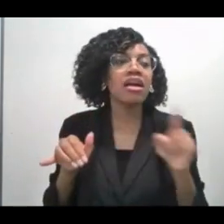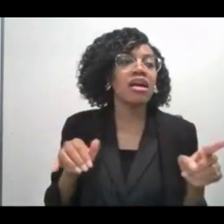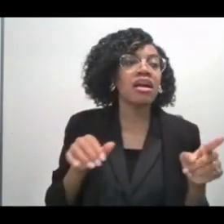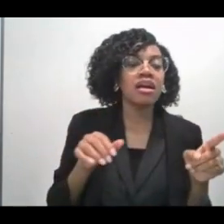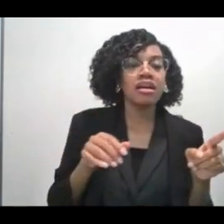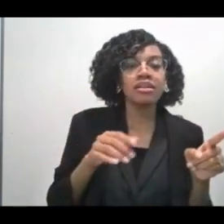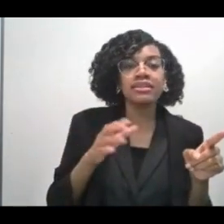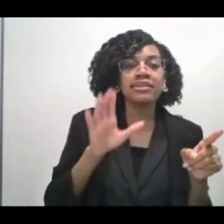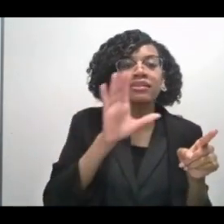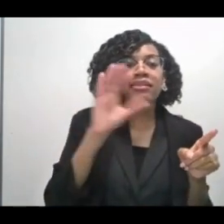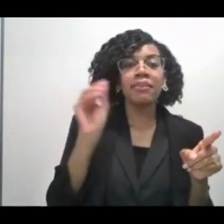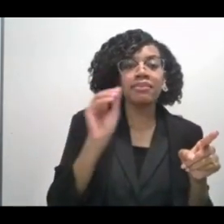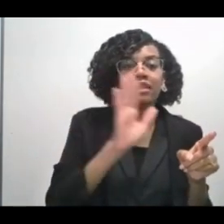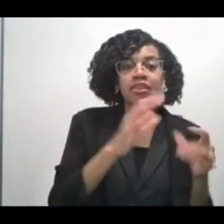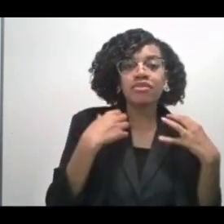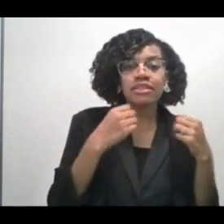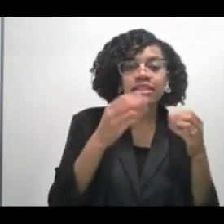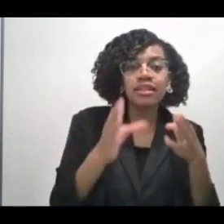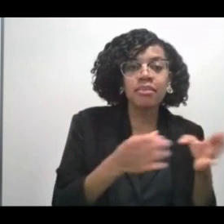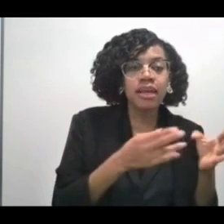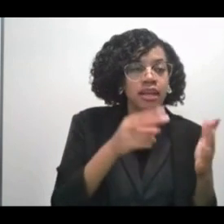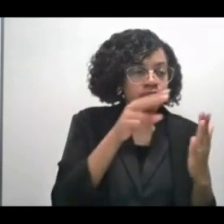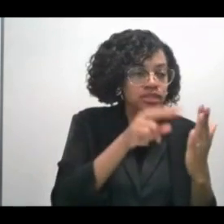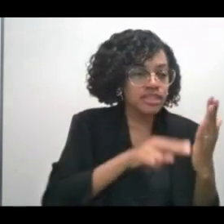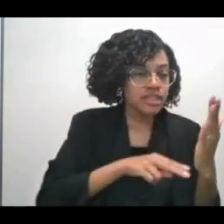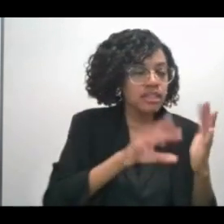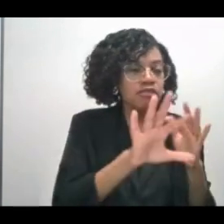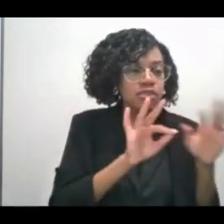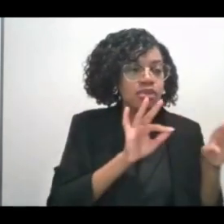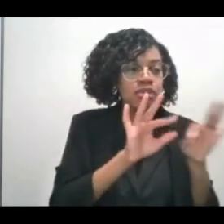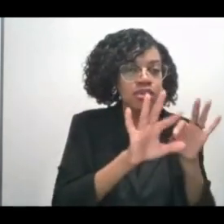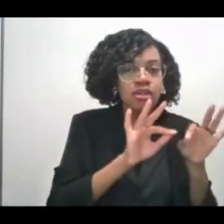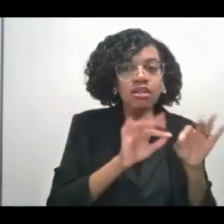experts that you bring into your project, though should be very